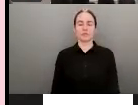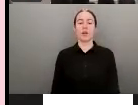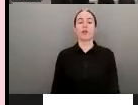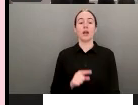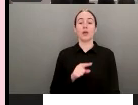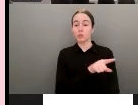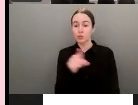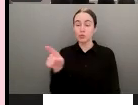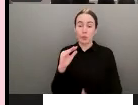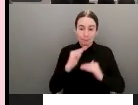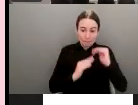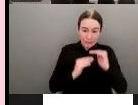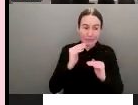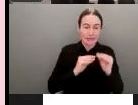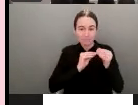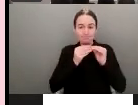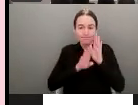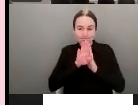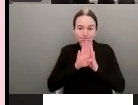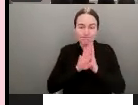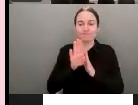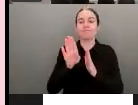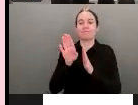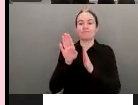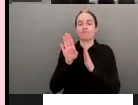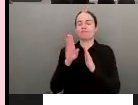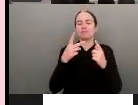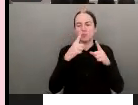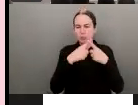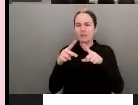especially, there are tools like Compose Previews,